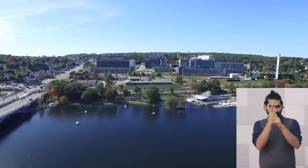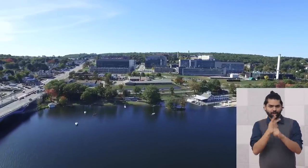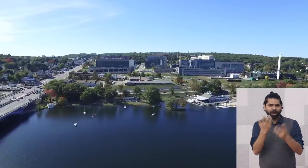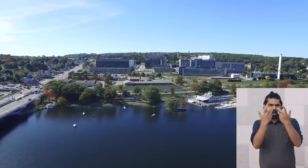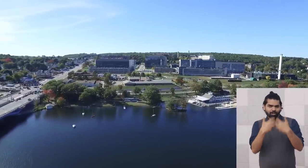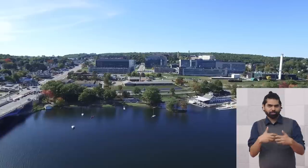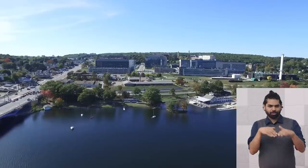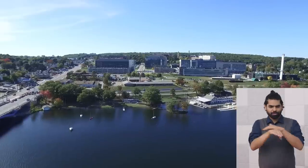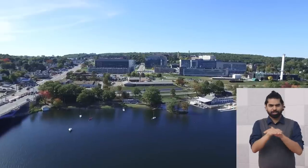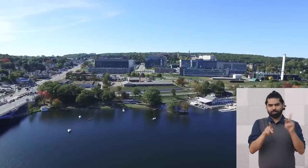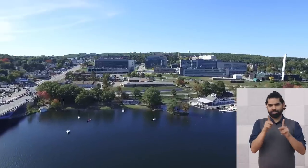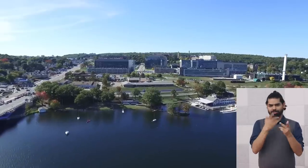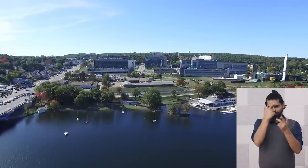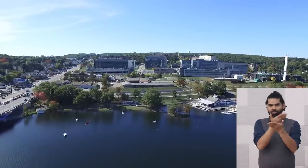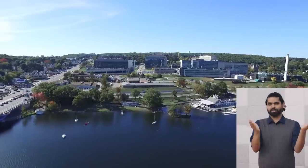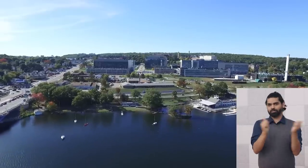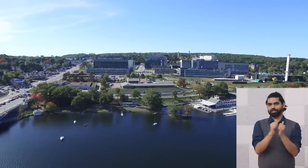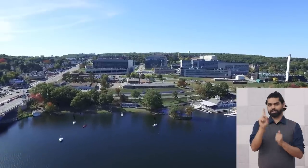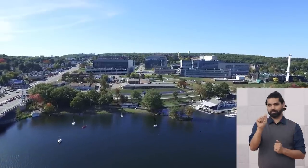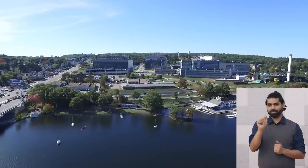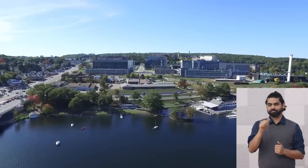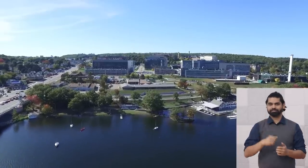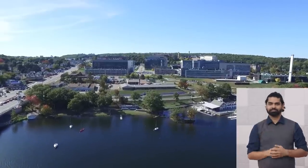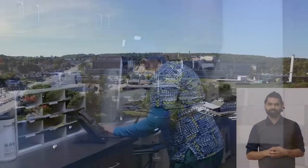that works to meet the access needs of patients with disabilities.